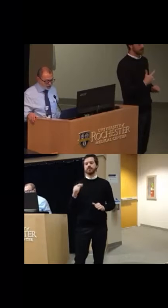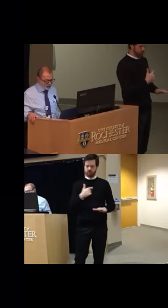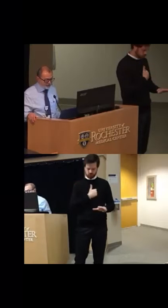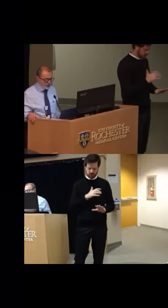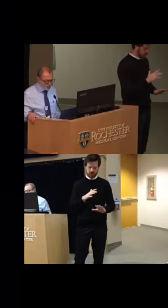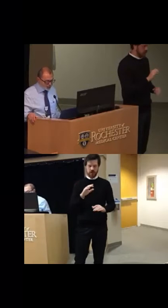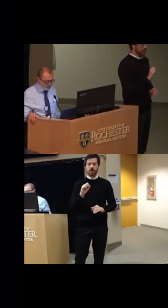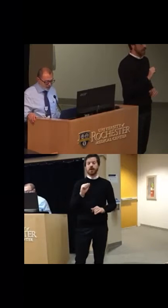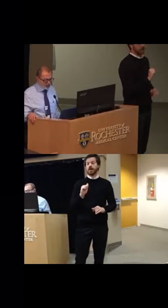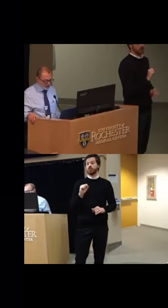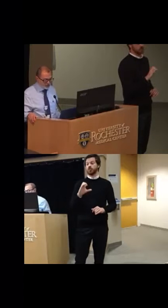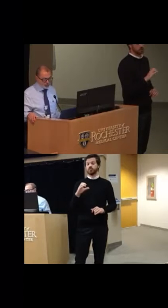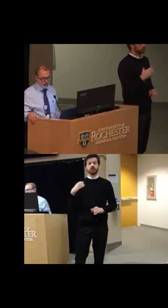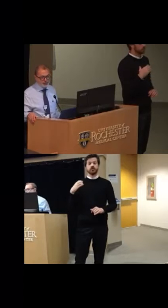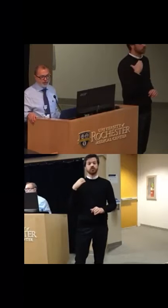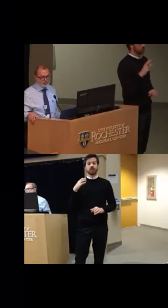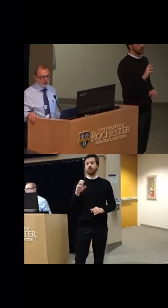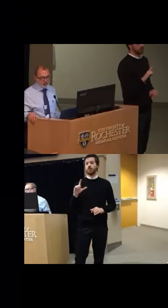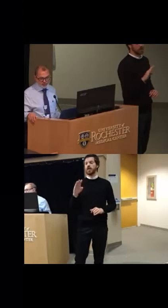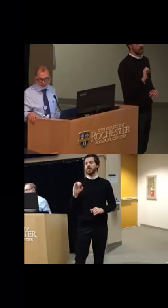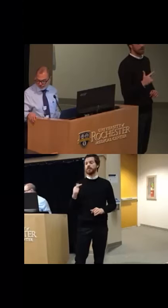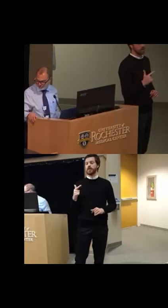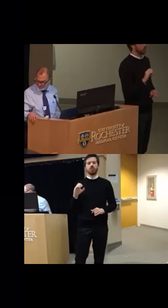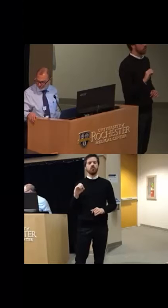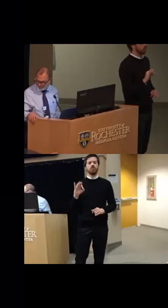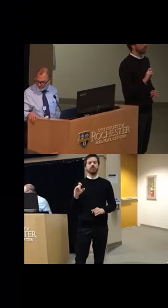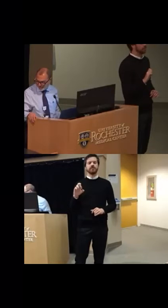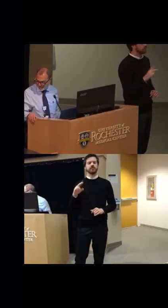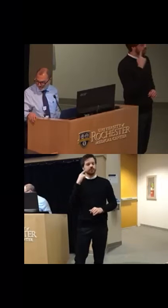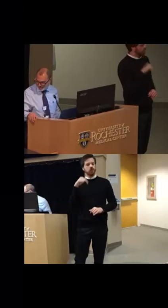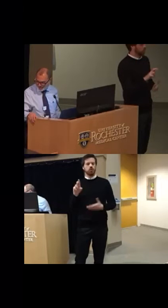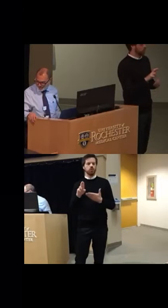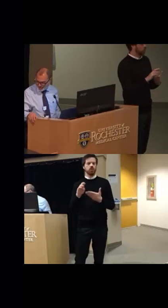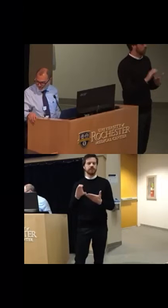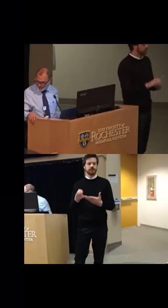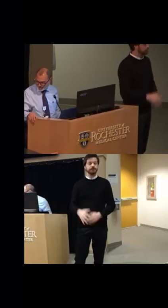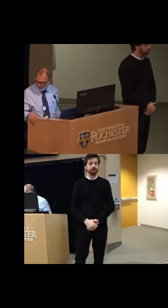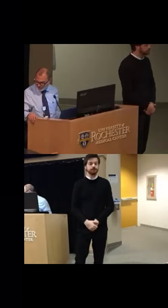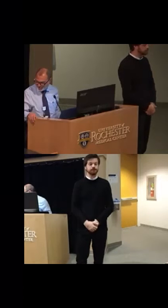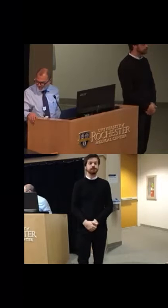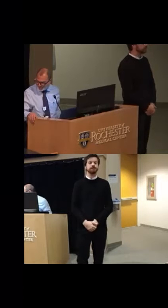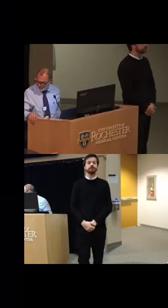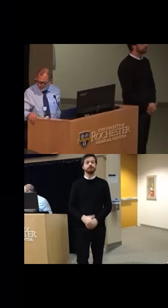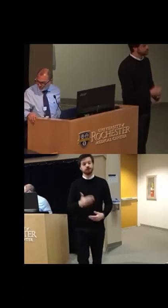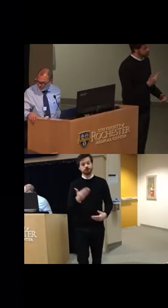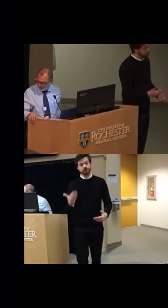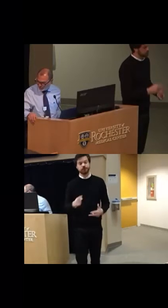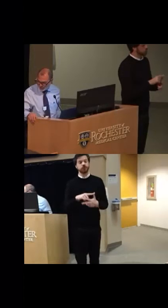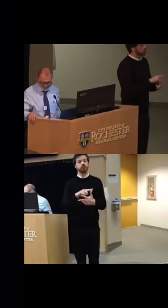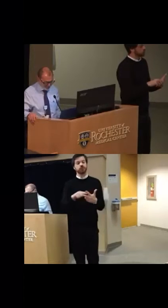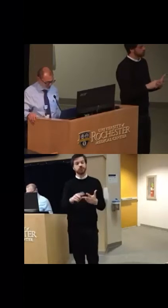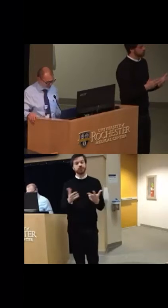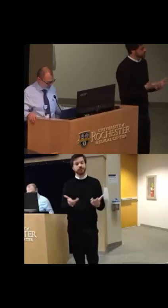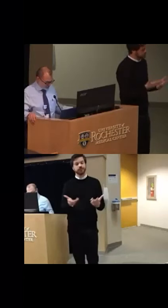Chief well-being officer for urmc so welcome uh to all three of you and uh the floor is